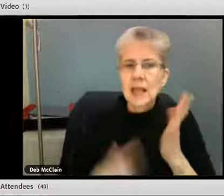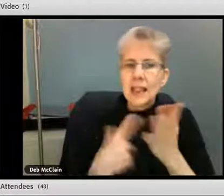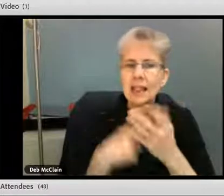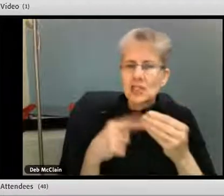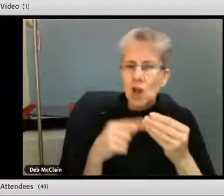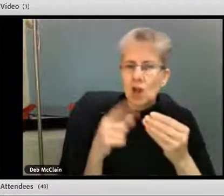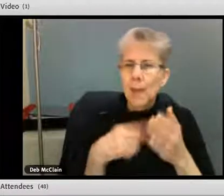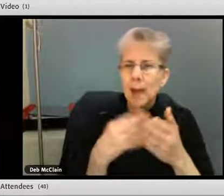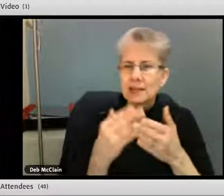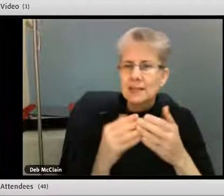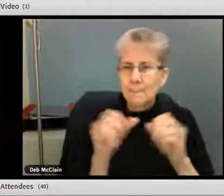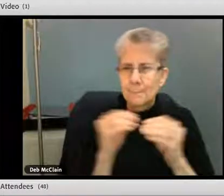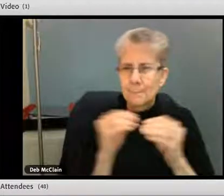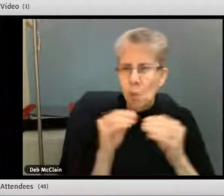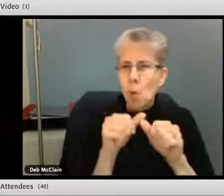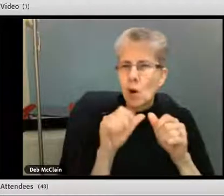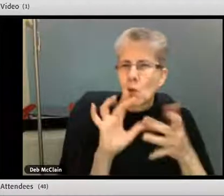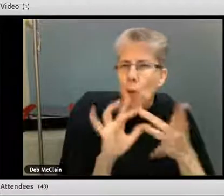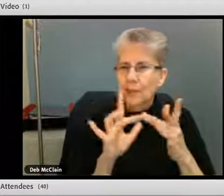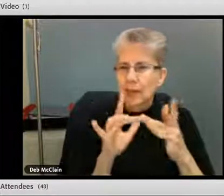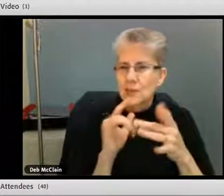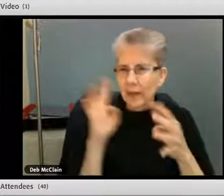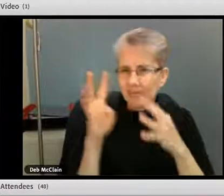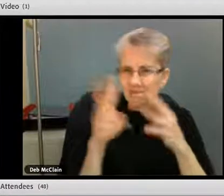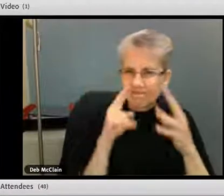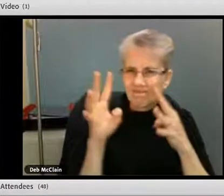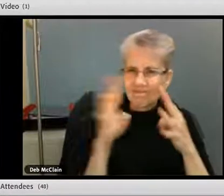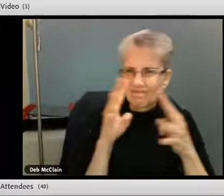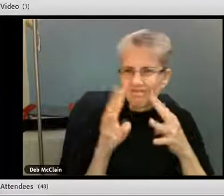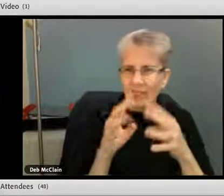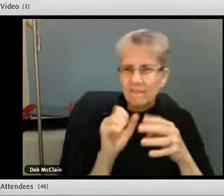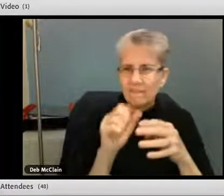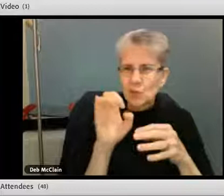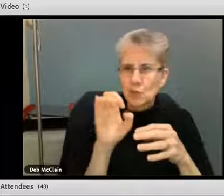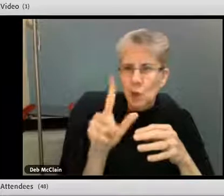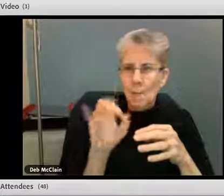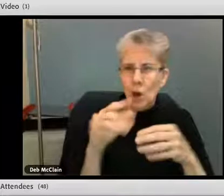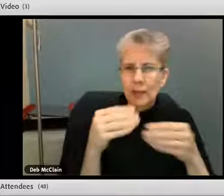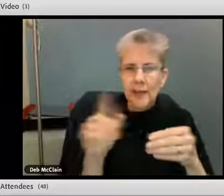creating visual marketing ads. My favorite is Canva.